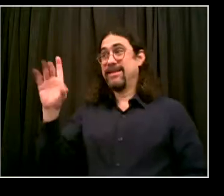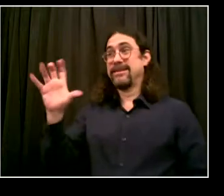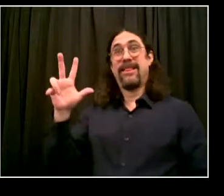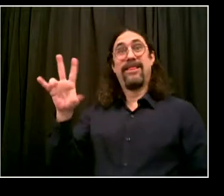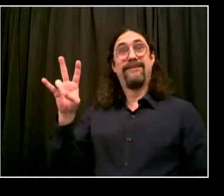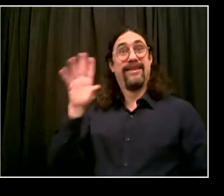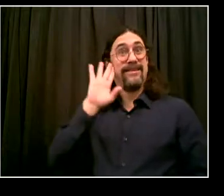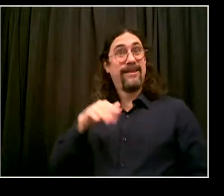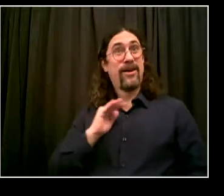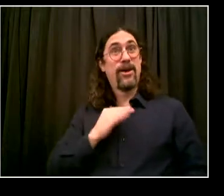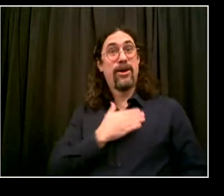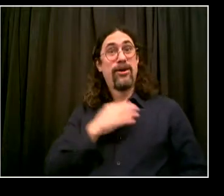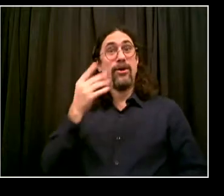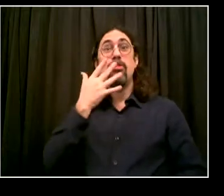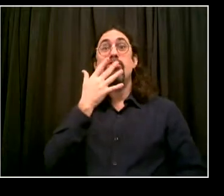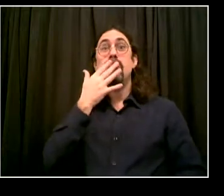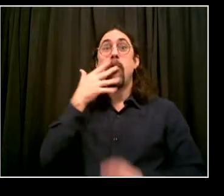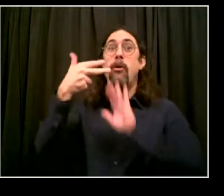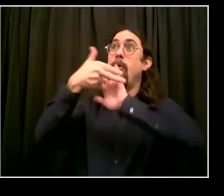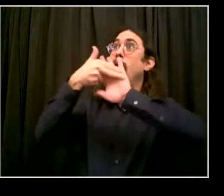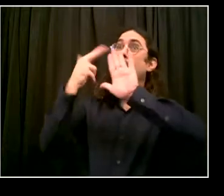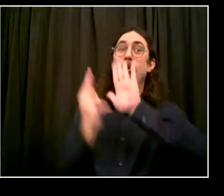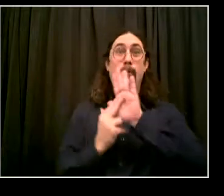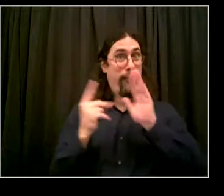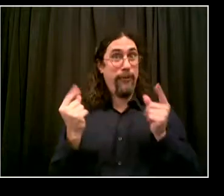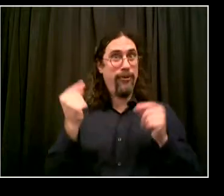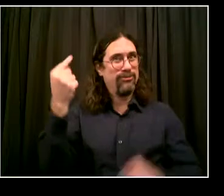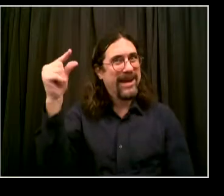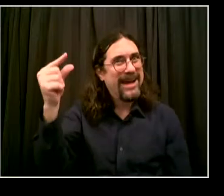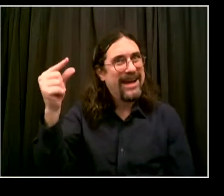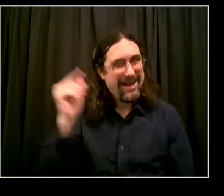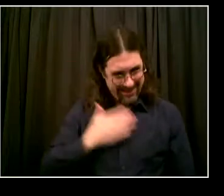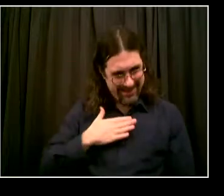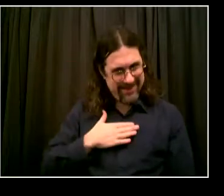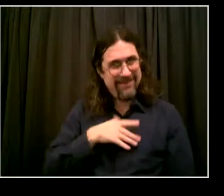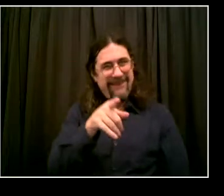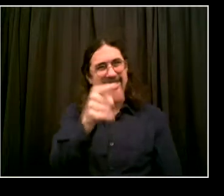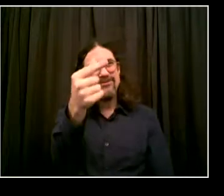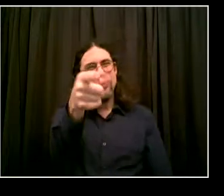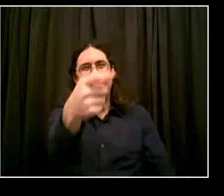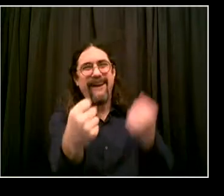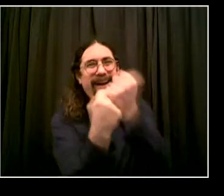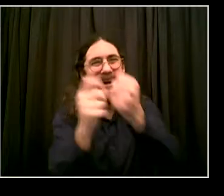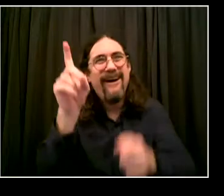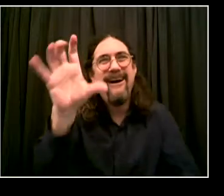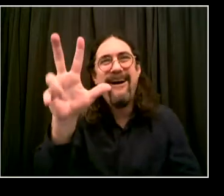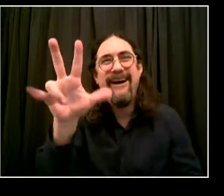MR. MAYOR I THOUGHT YOU WERE WEARING THE GREEN TIE ON BEHALF OF DC 37.